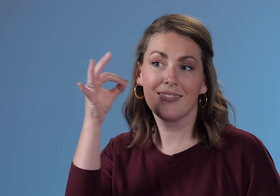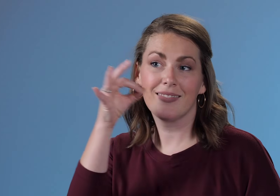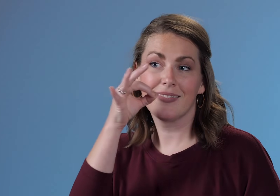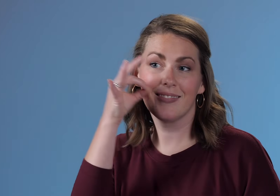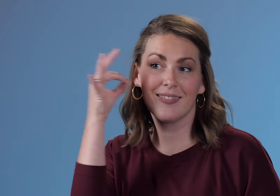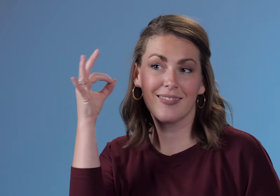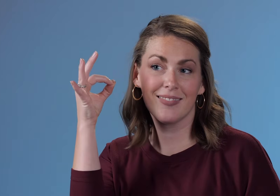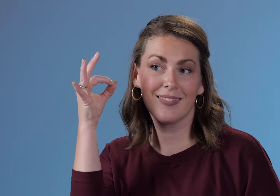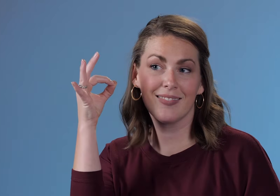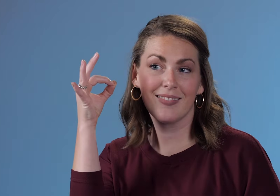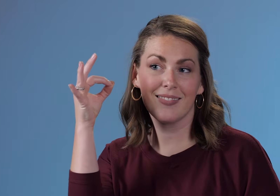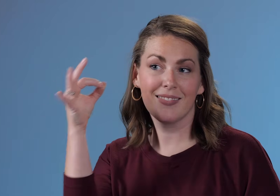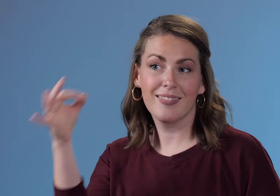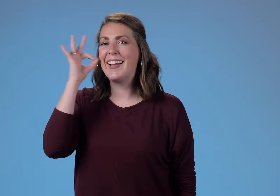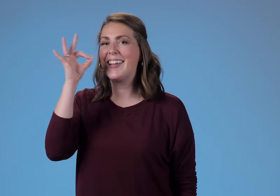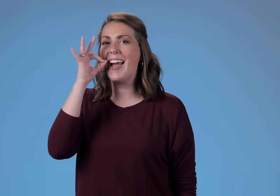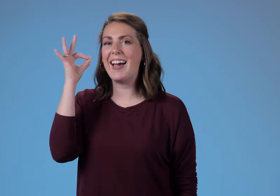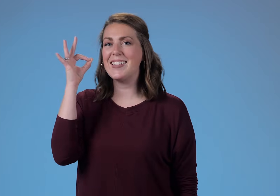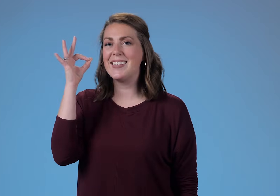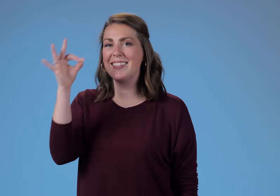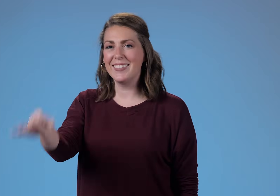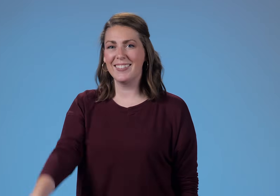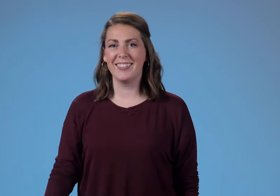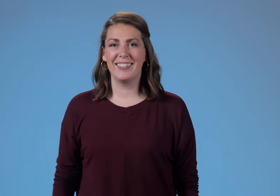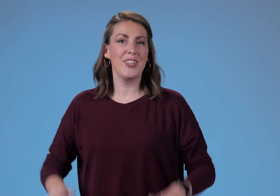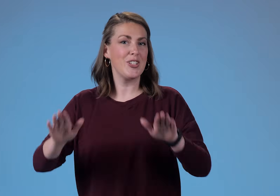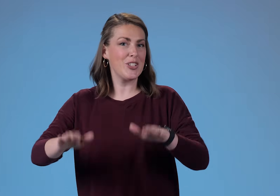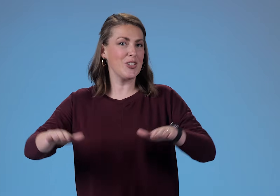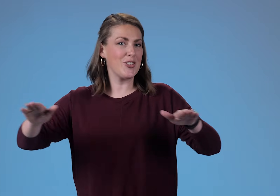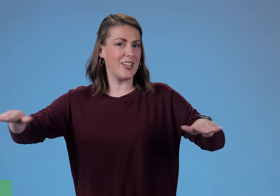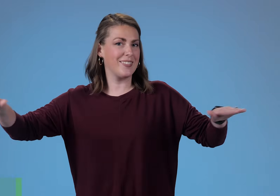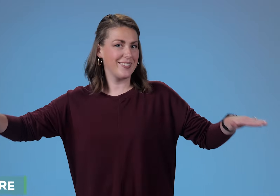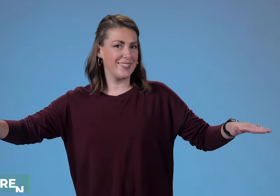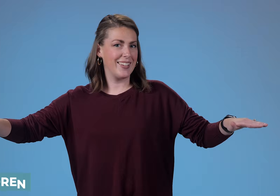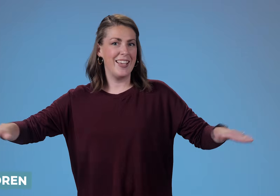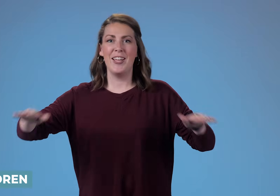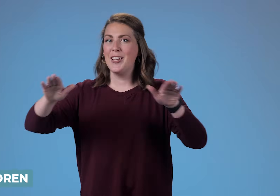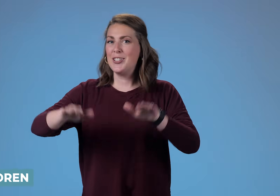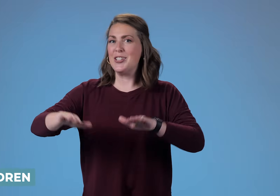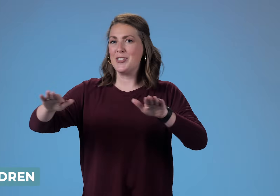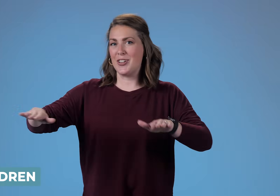It's the cat's whiskers. CAT CHILDREN CHILDREN